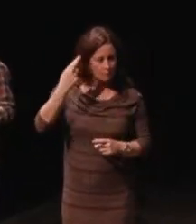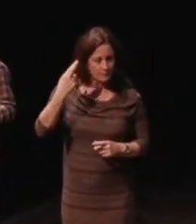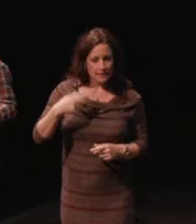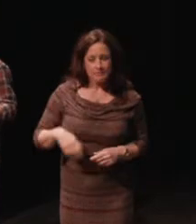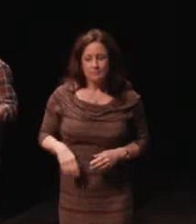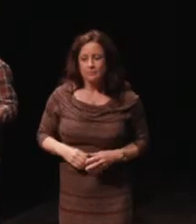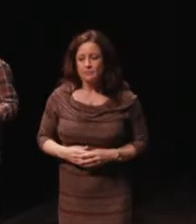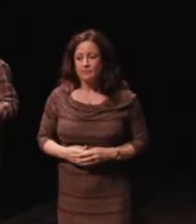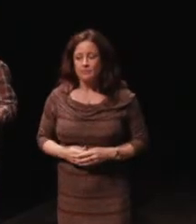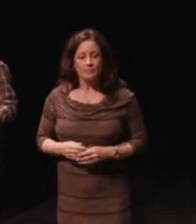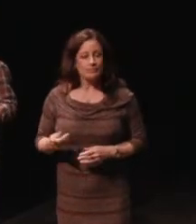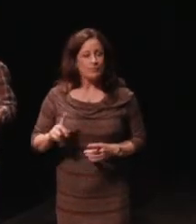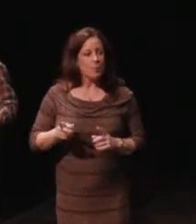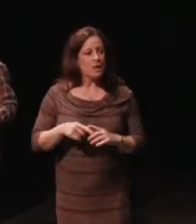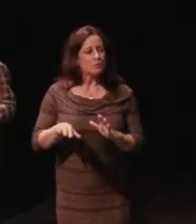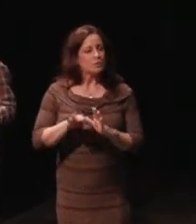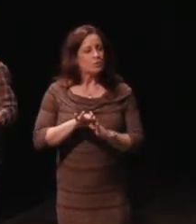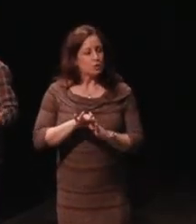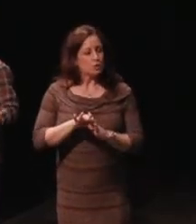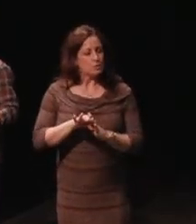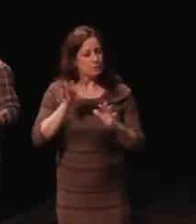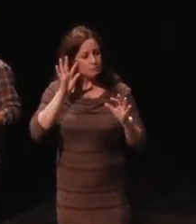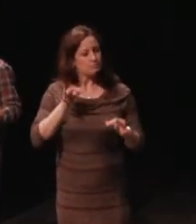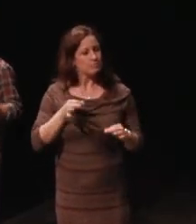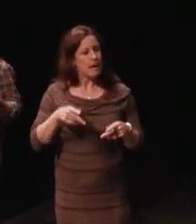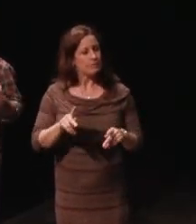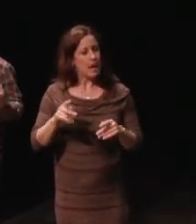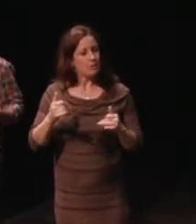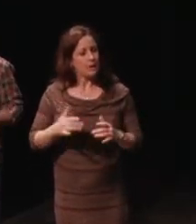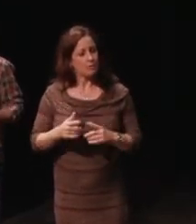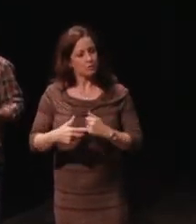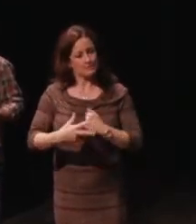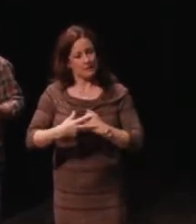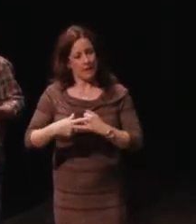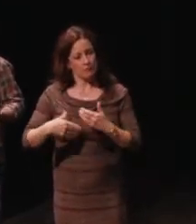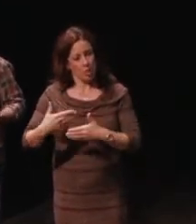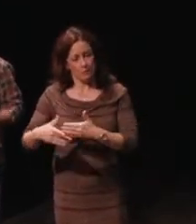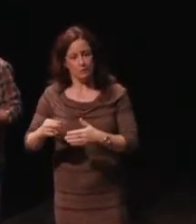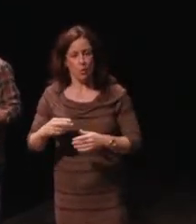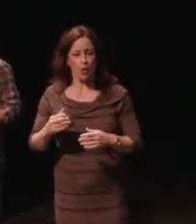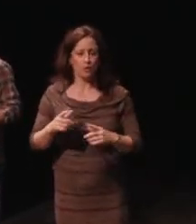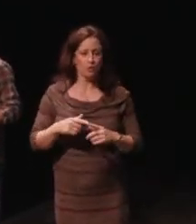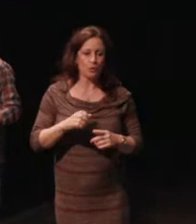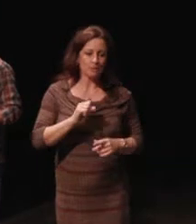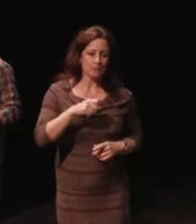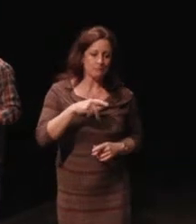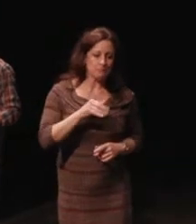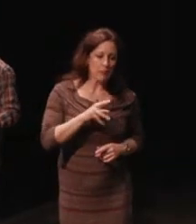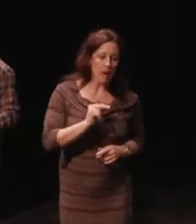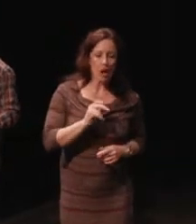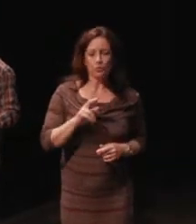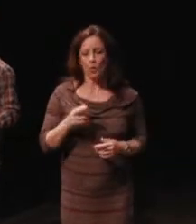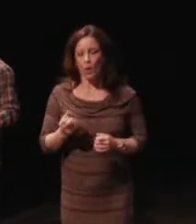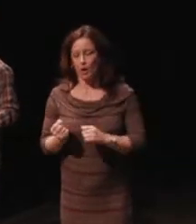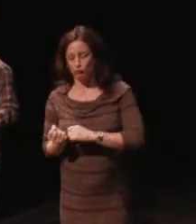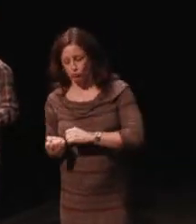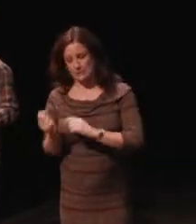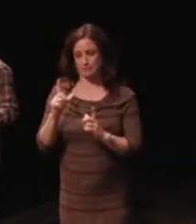When you choose to allow the player to save their progress or to spawn or respawn from a death or from some experience,